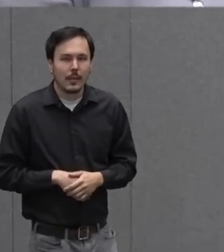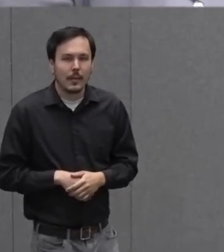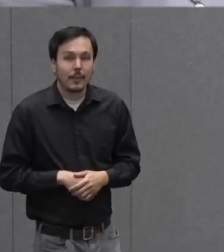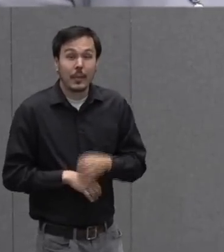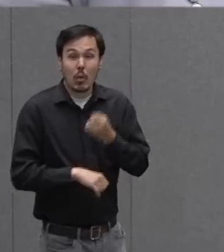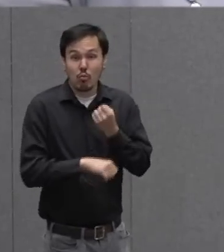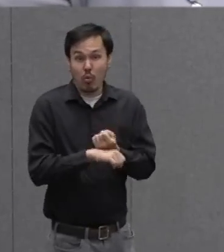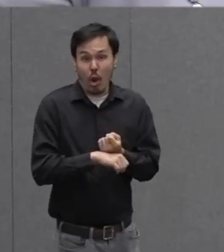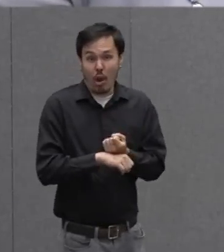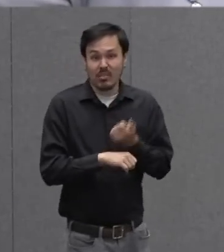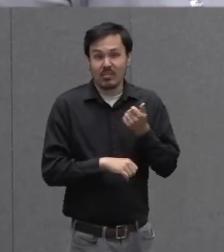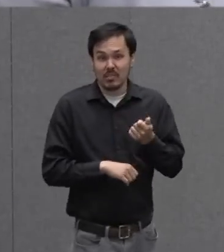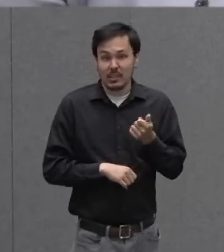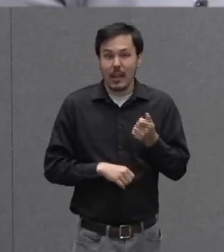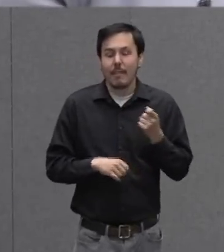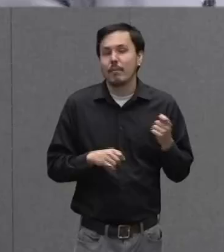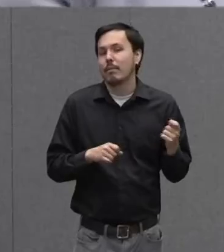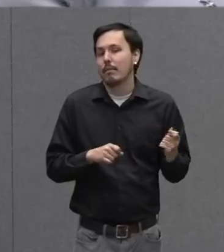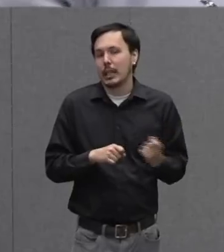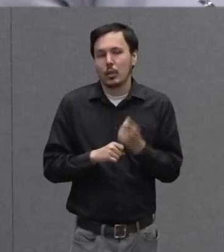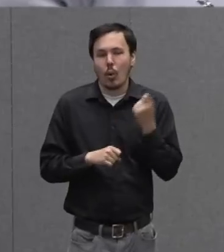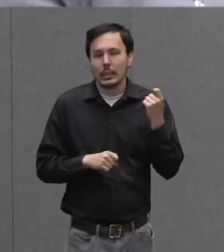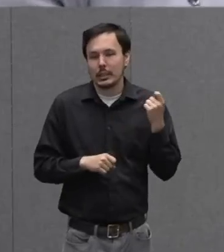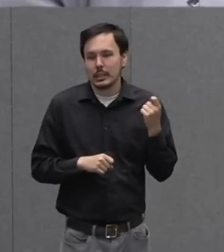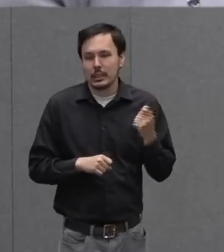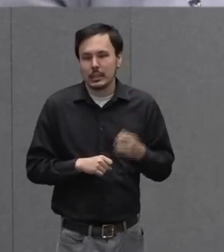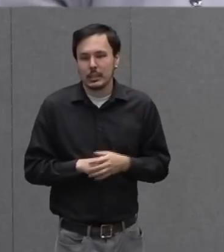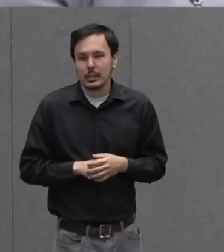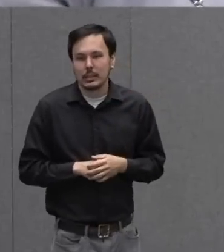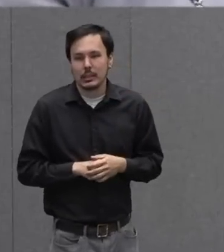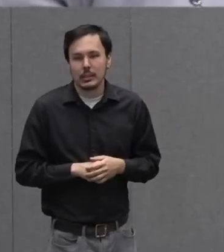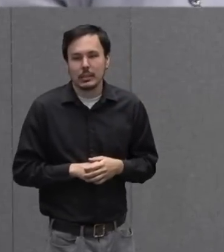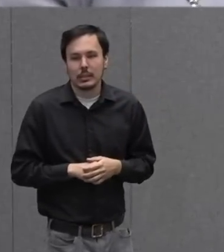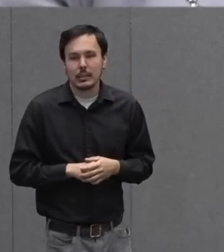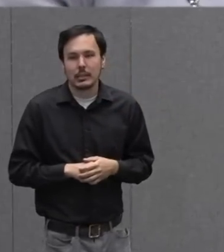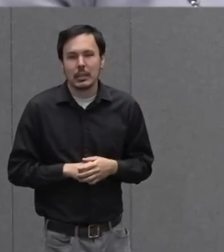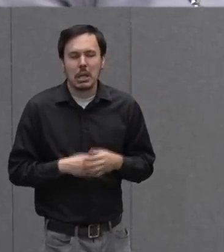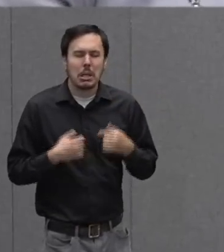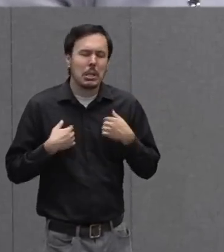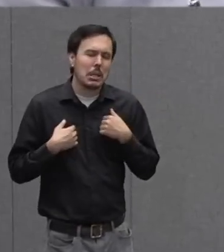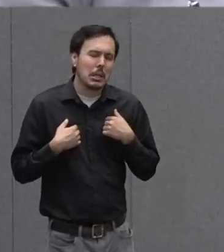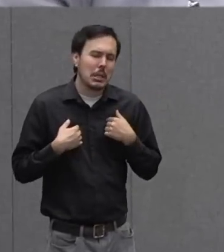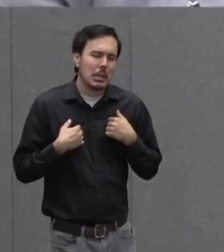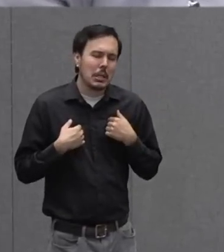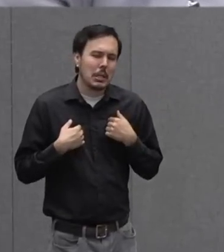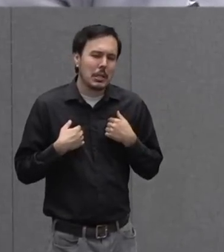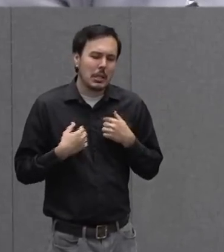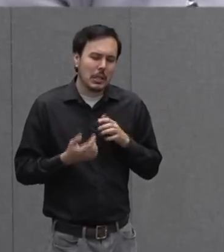Rock is victorious. Ugh, I'm smooshed.